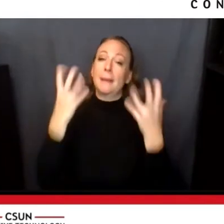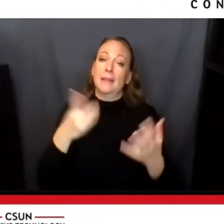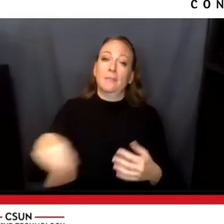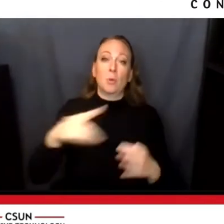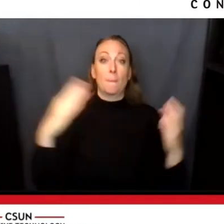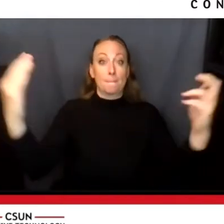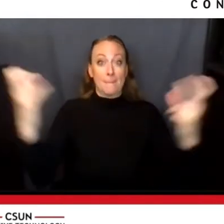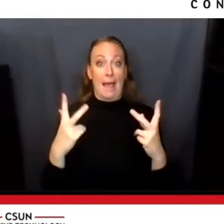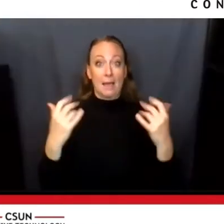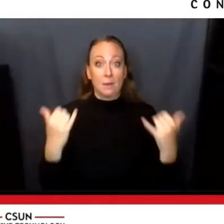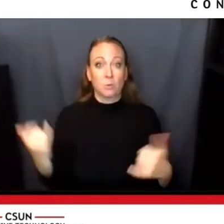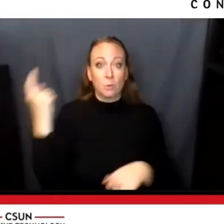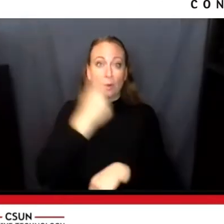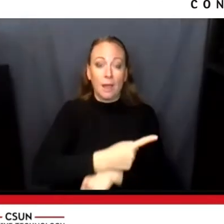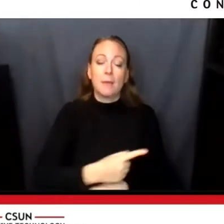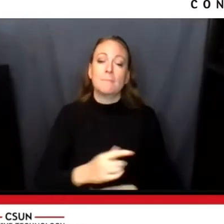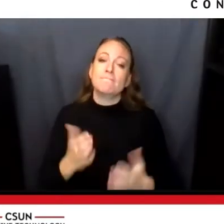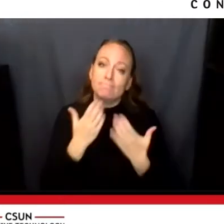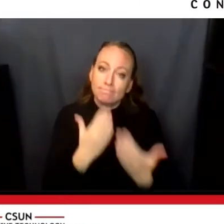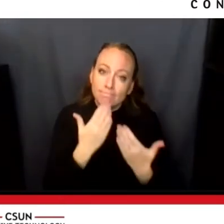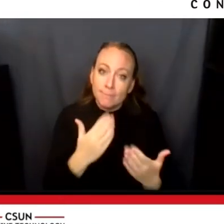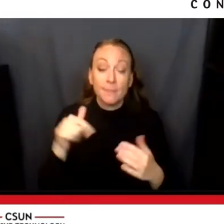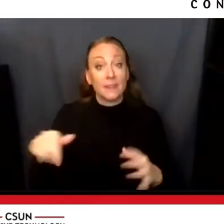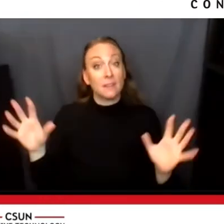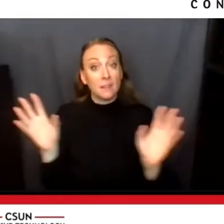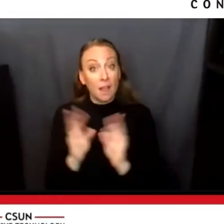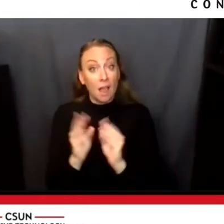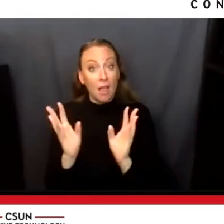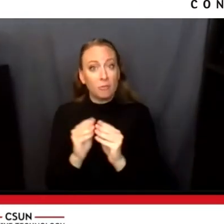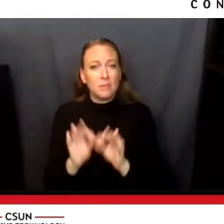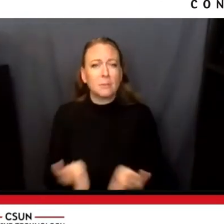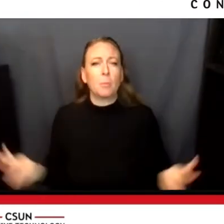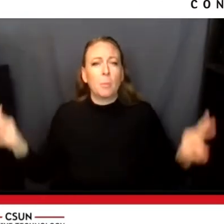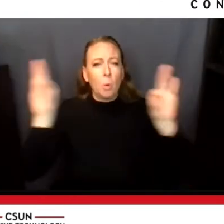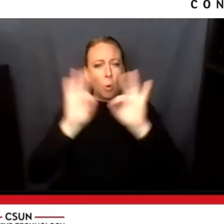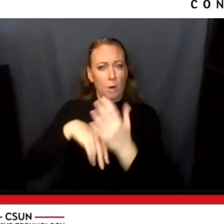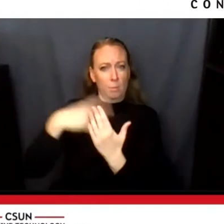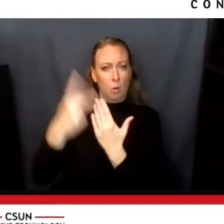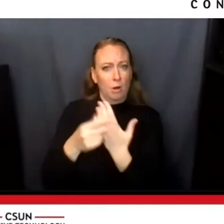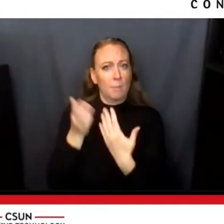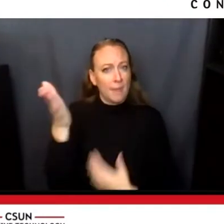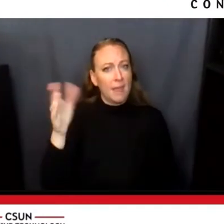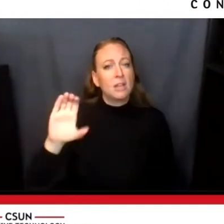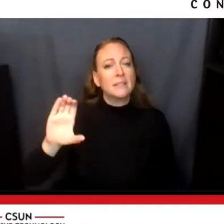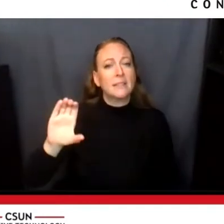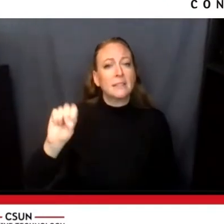This conference continues to be a very important program of California State university, Northridge. And Sandy I wanna again,